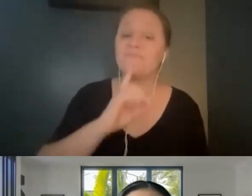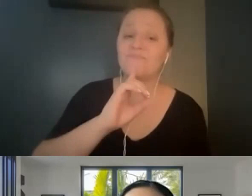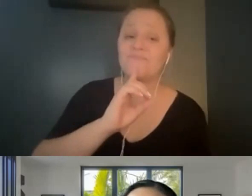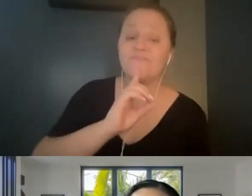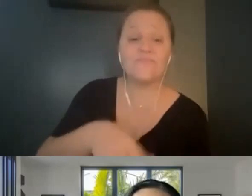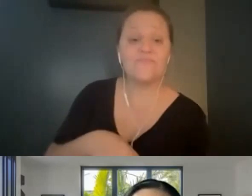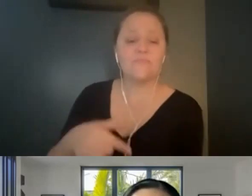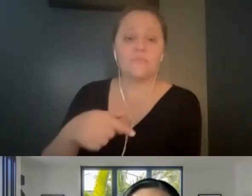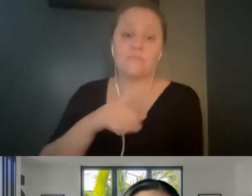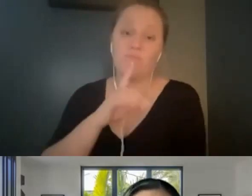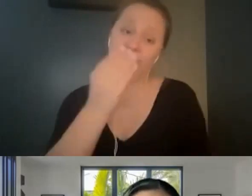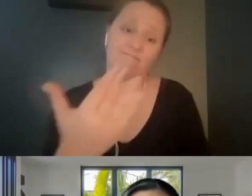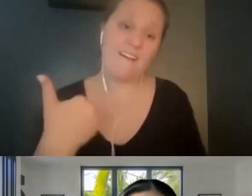pretty good experiences. This is Michelle again.